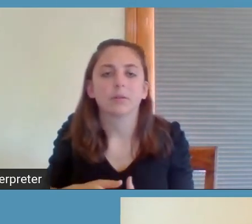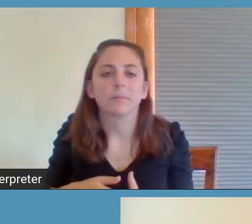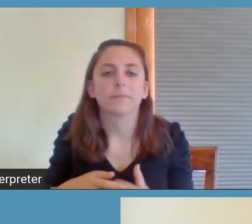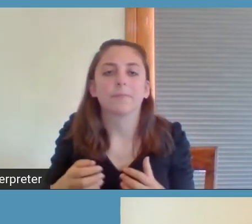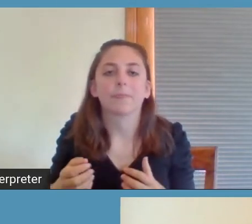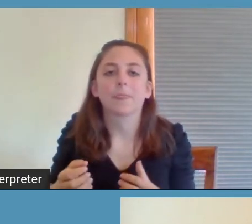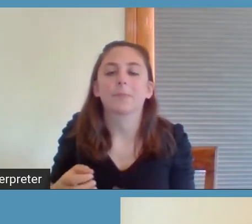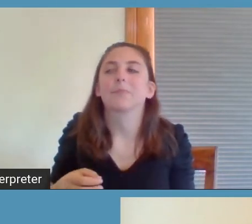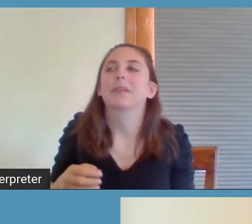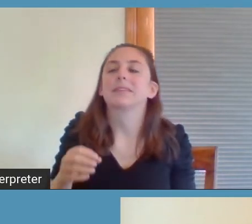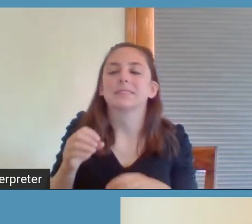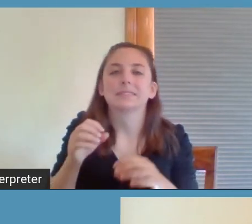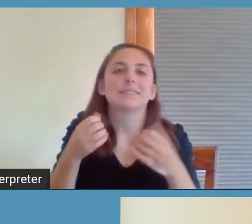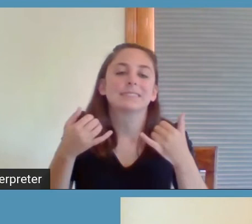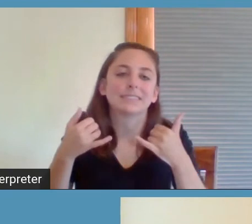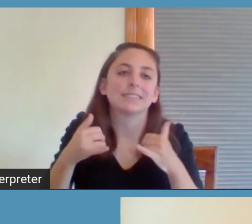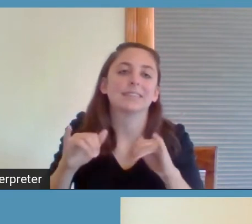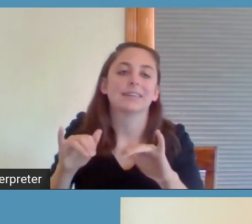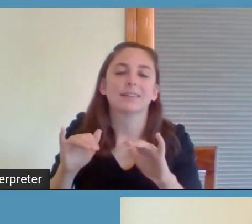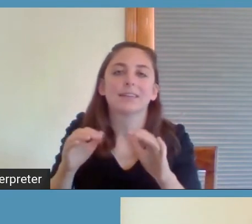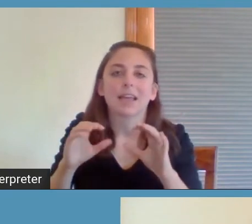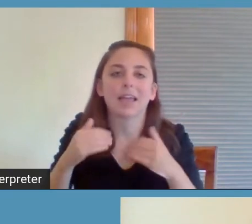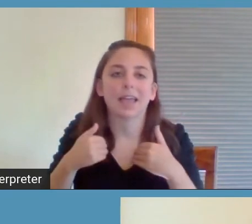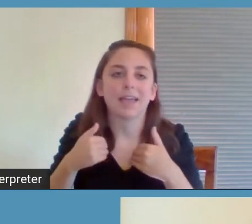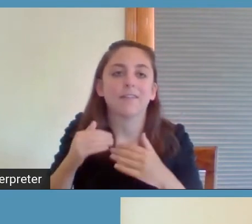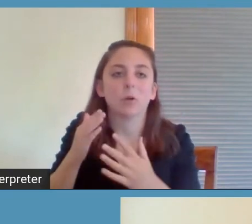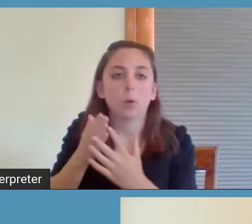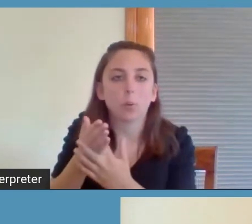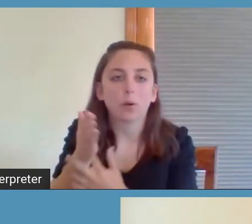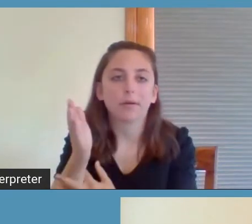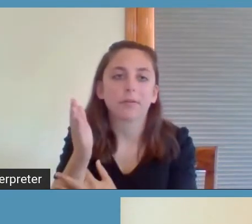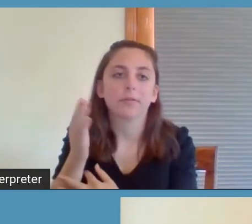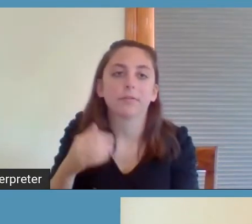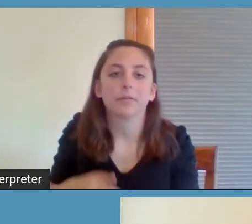walkthrough nice if they record it if you have a link i know that folks are interested in it